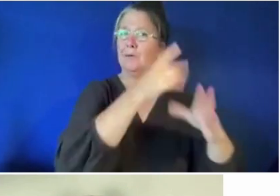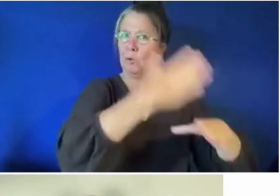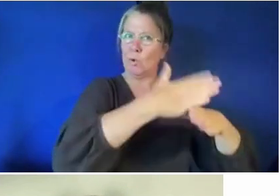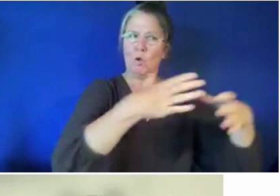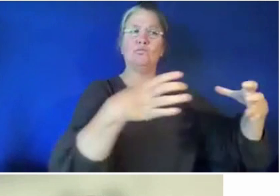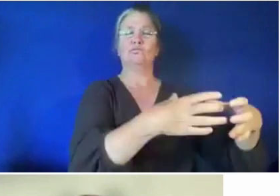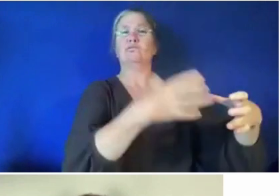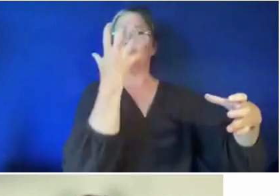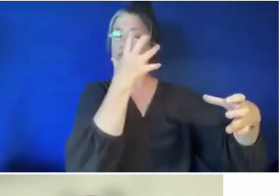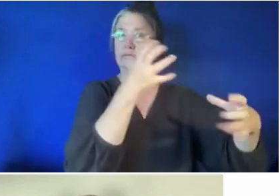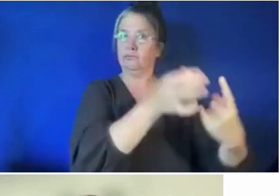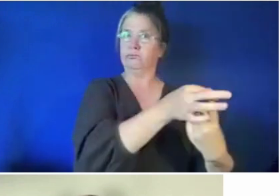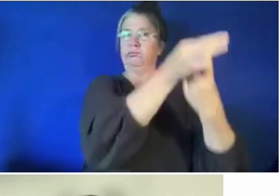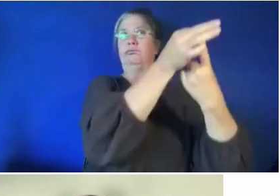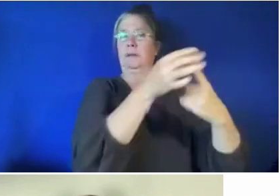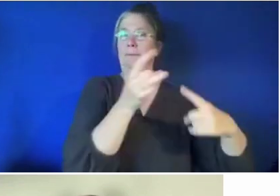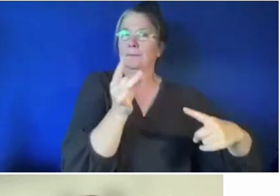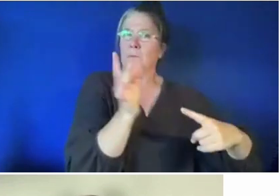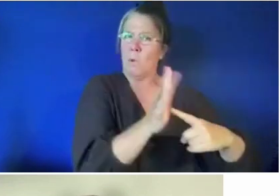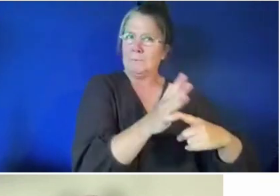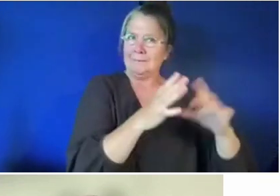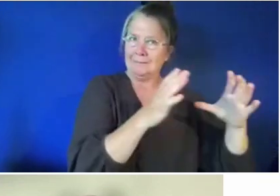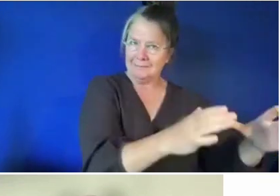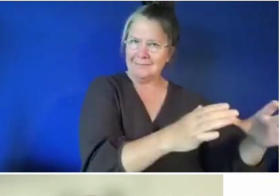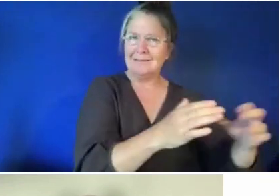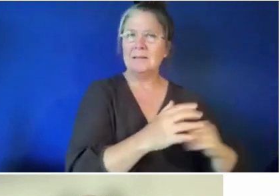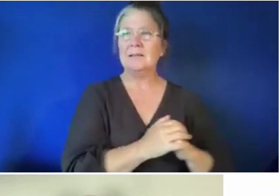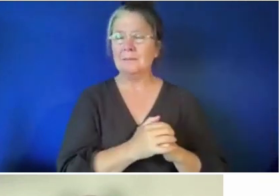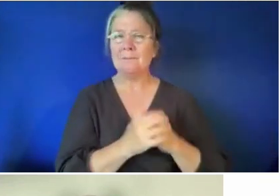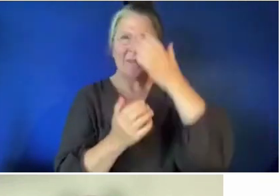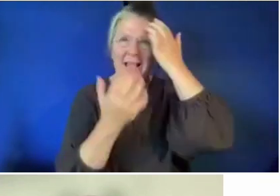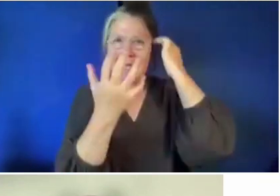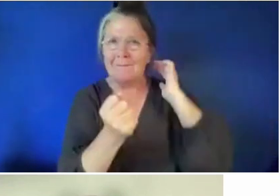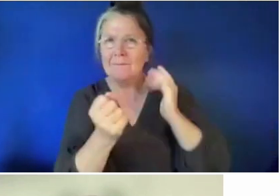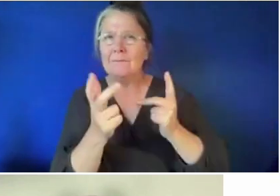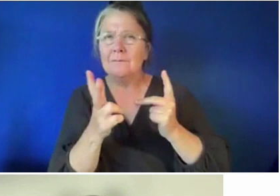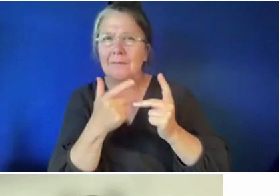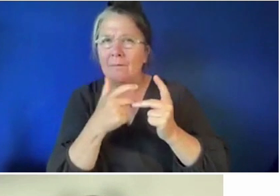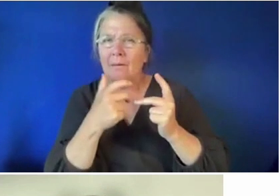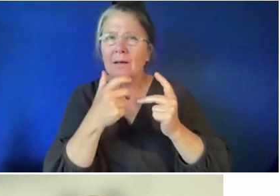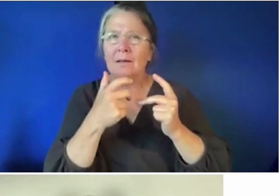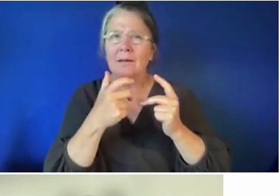relatively small labor market needs. There are some very spiky, broader based ones